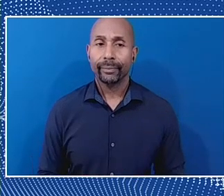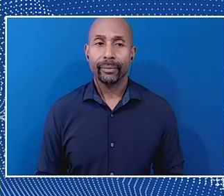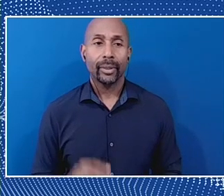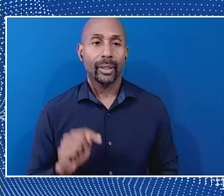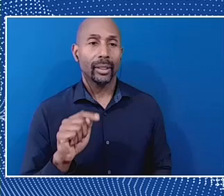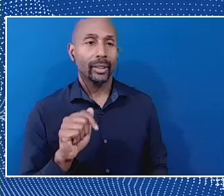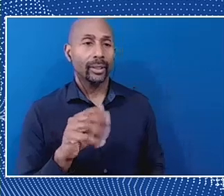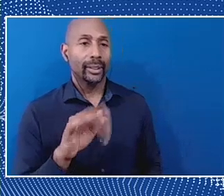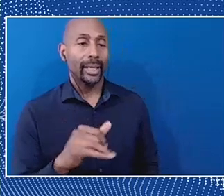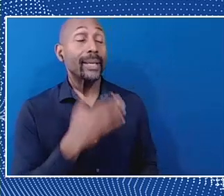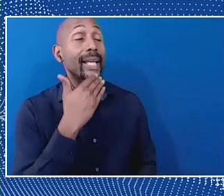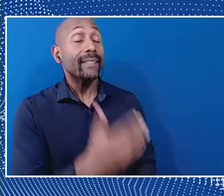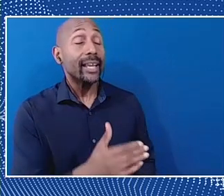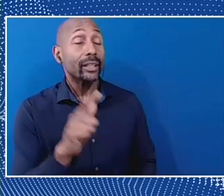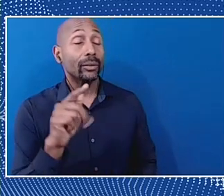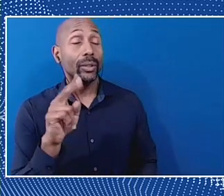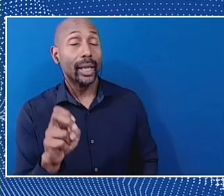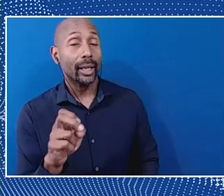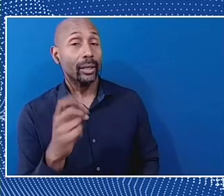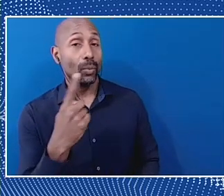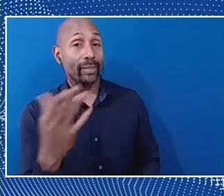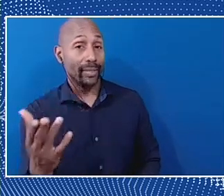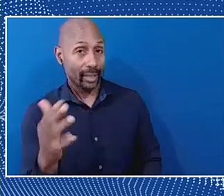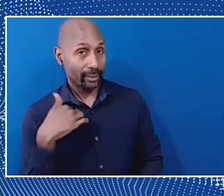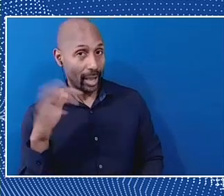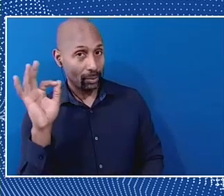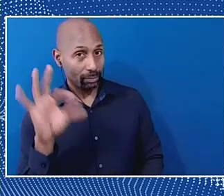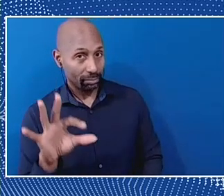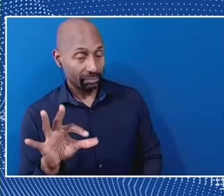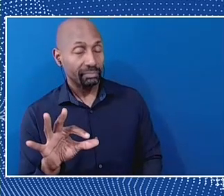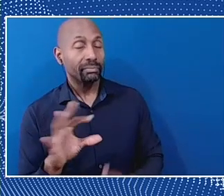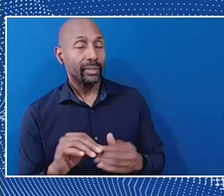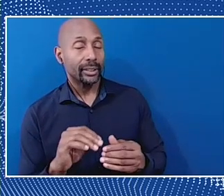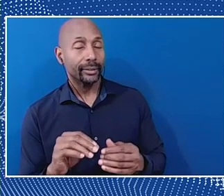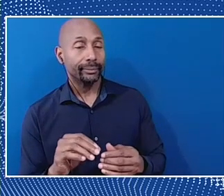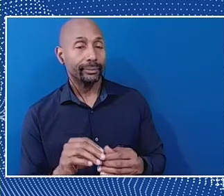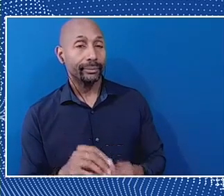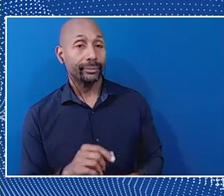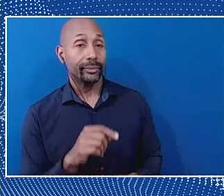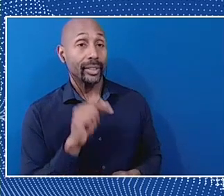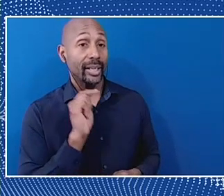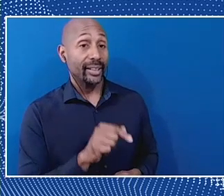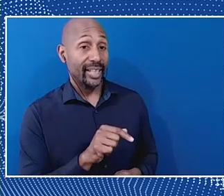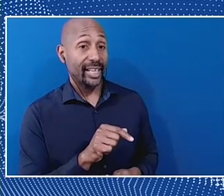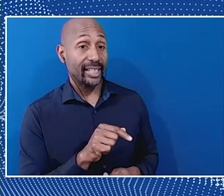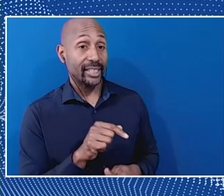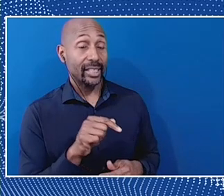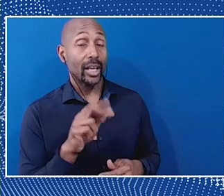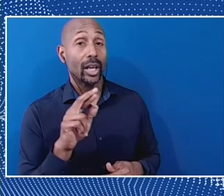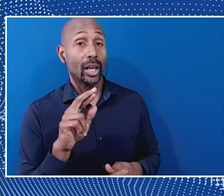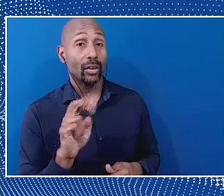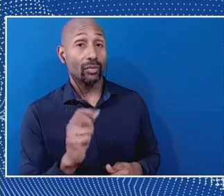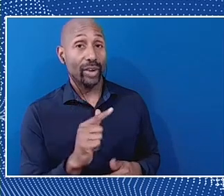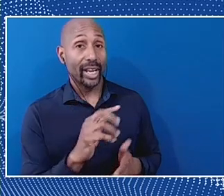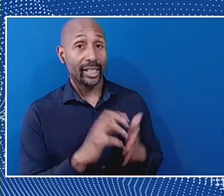want to mention is this is addition- in addition to what we discussed and what